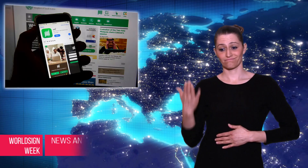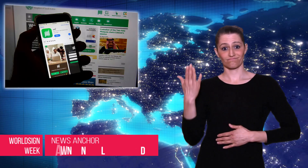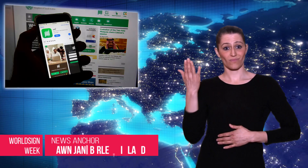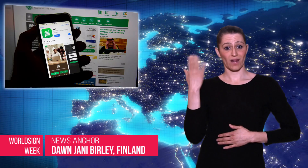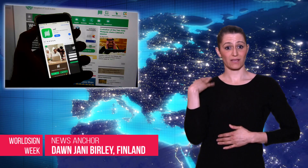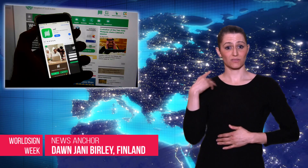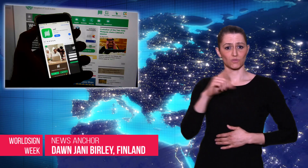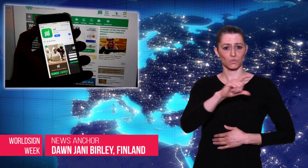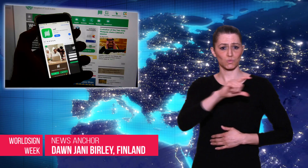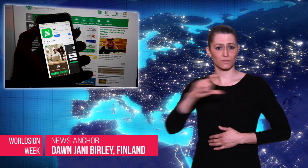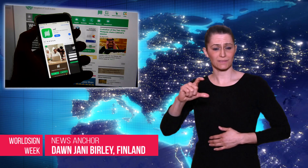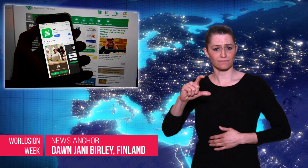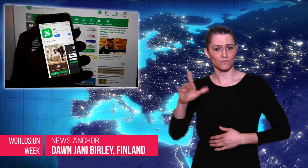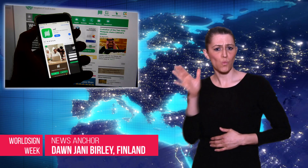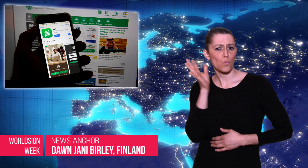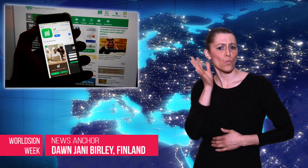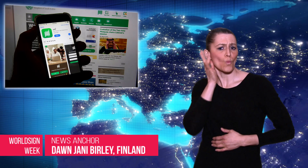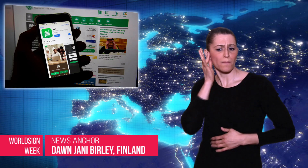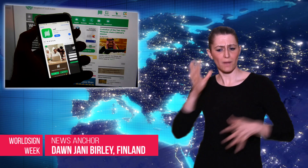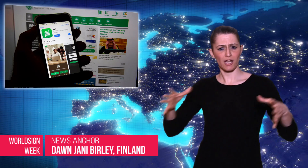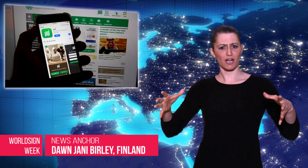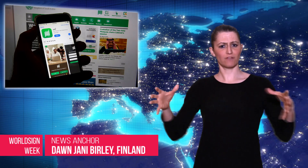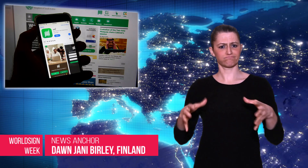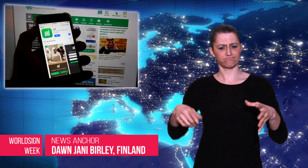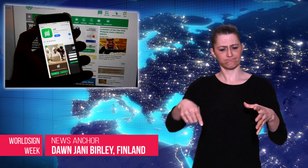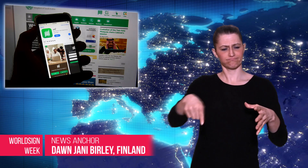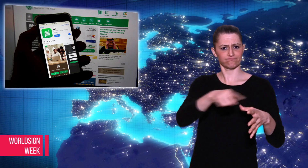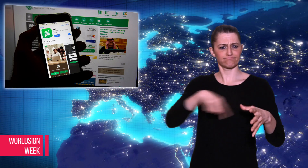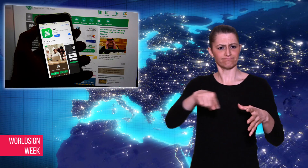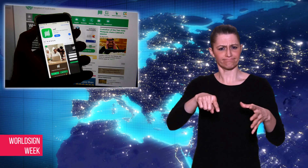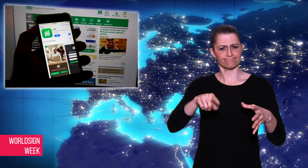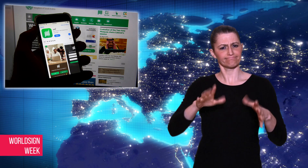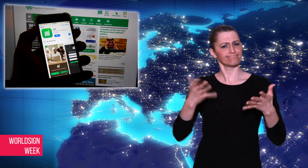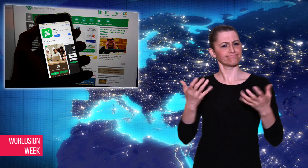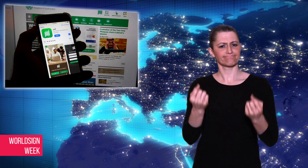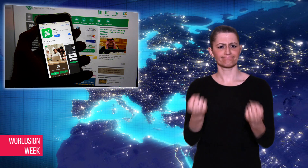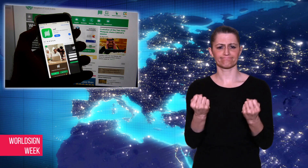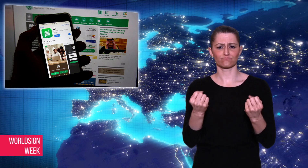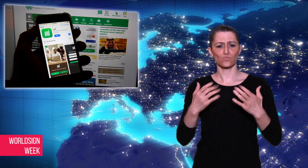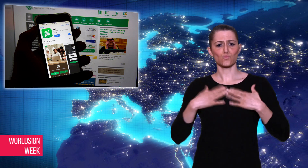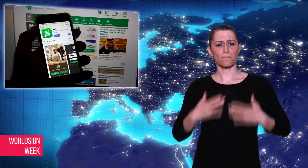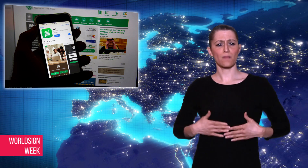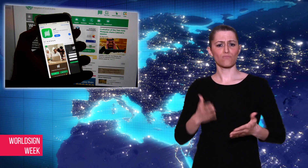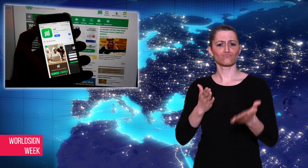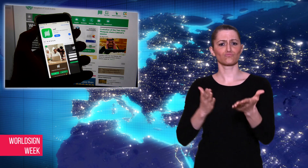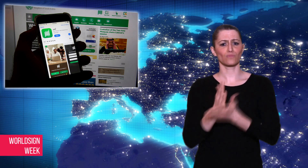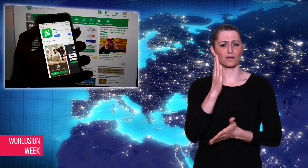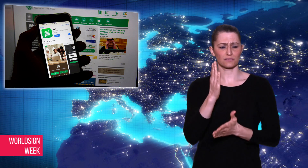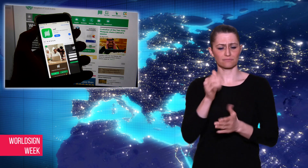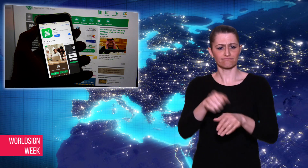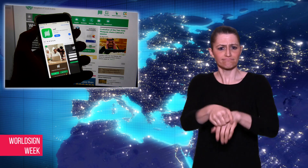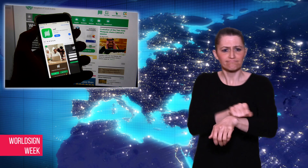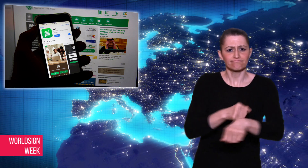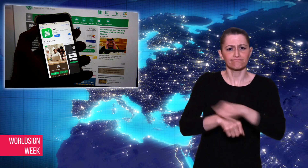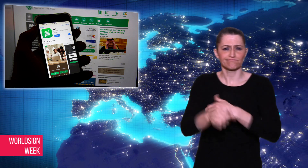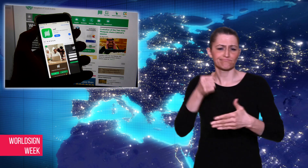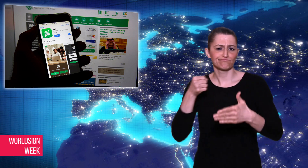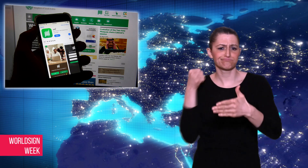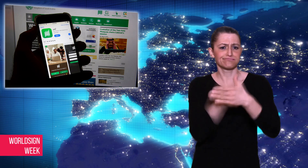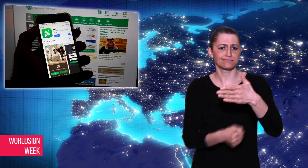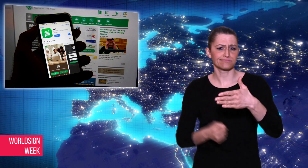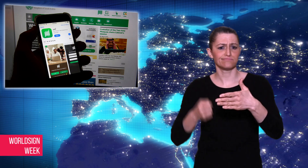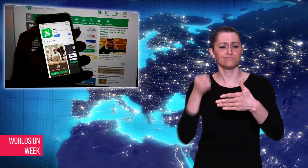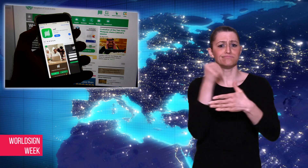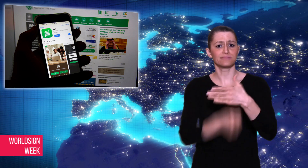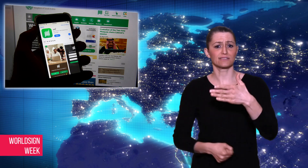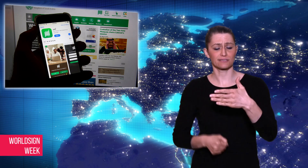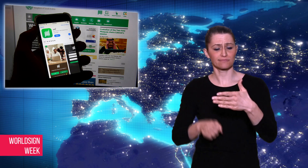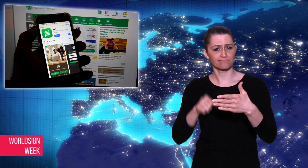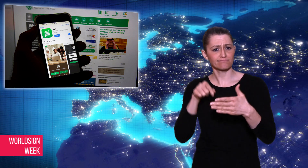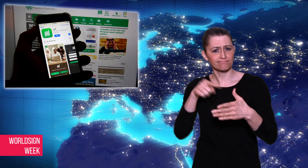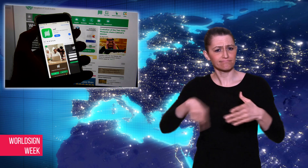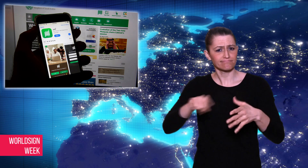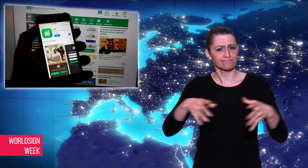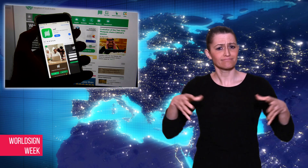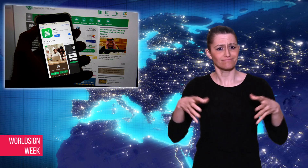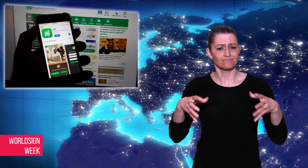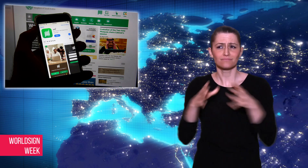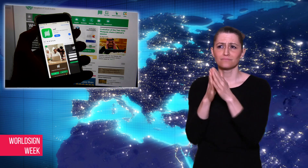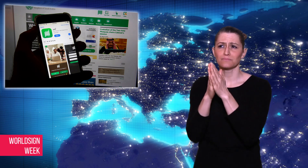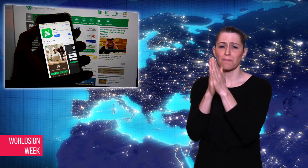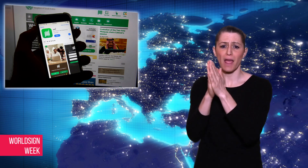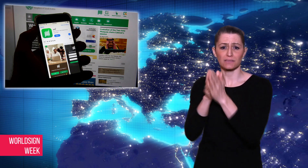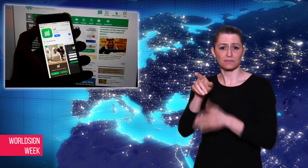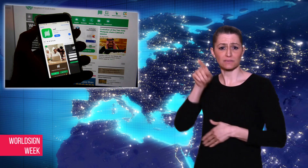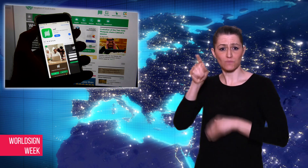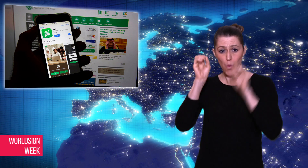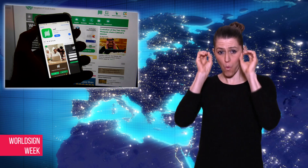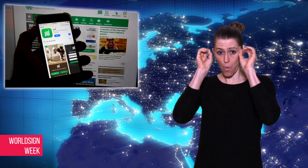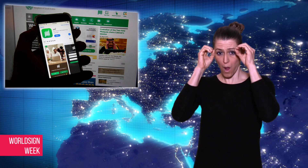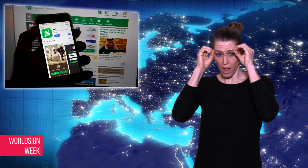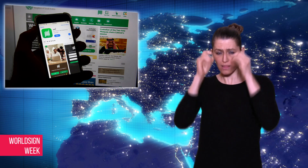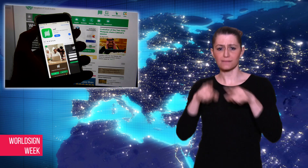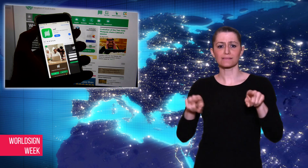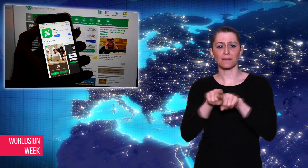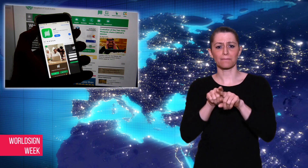Dawn: Last week, women’s rights activists asked Google and